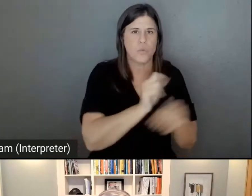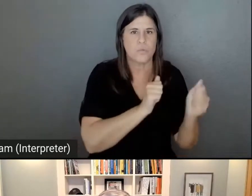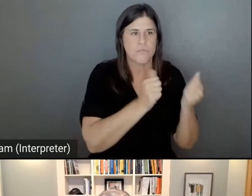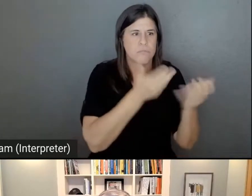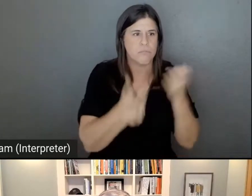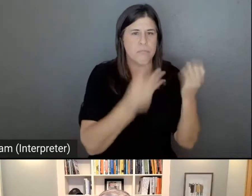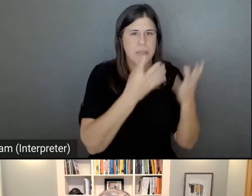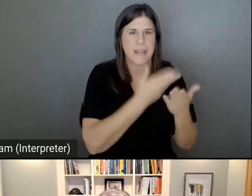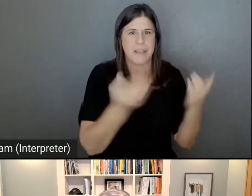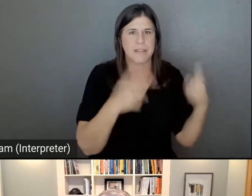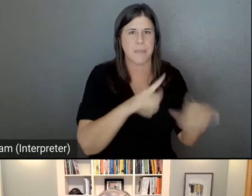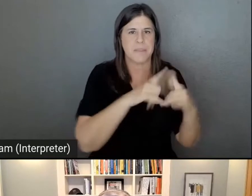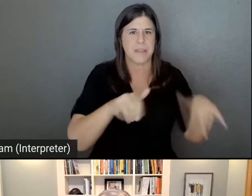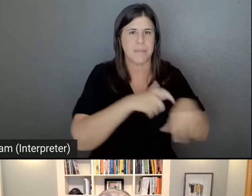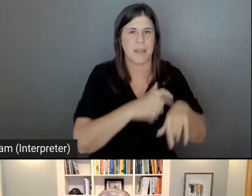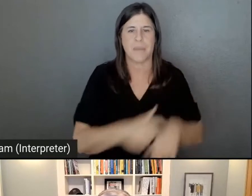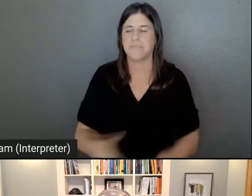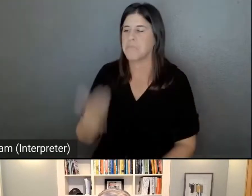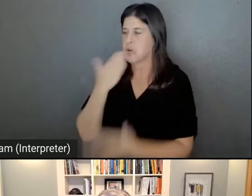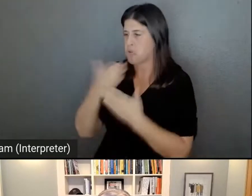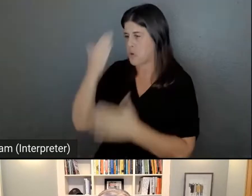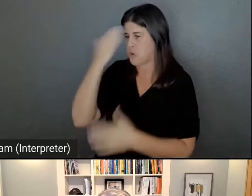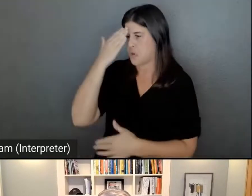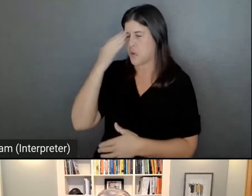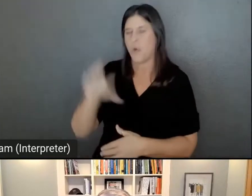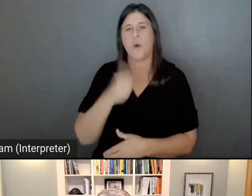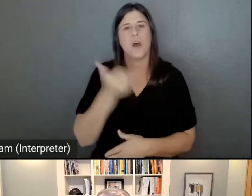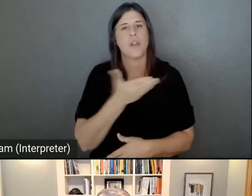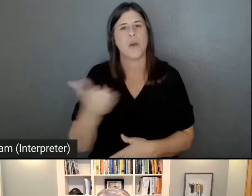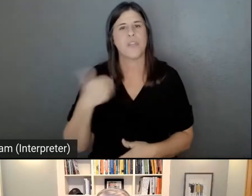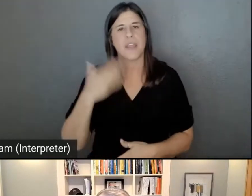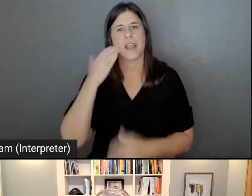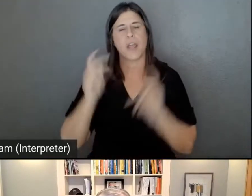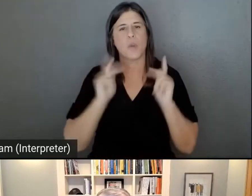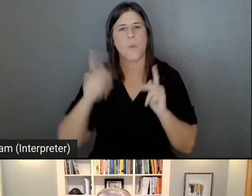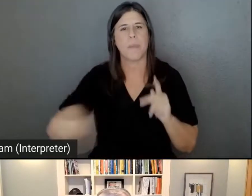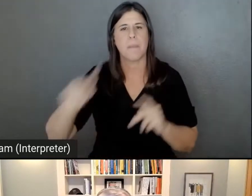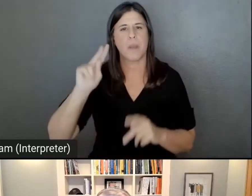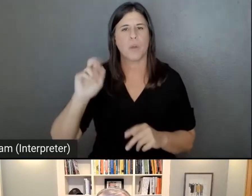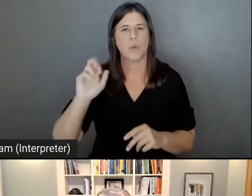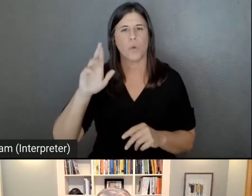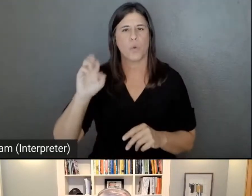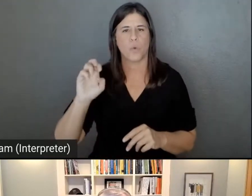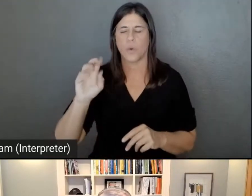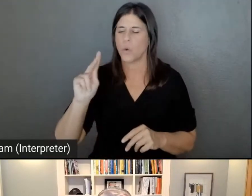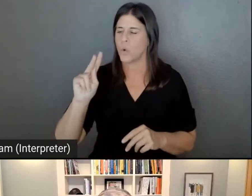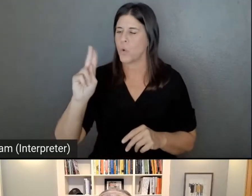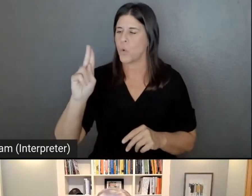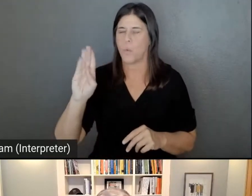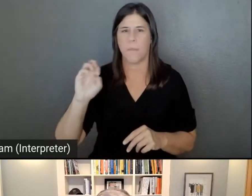Good to know. So another thing I know, people in the Kubernetes community, they really like open source projects.